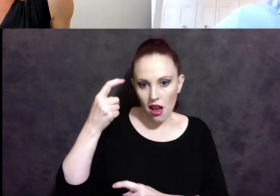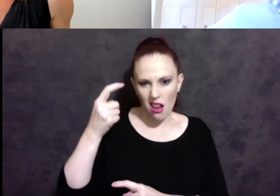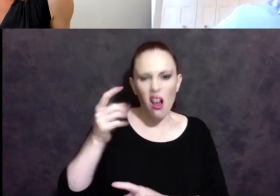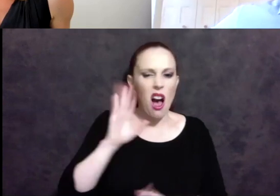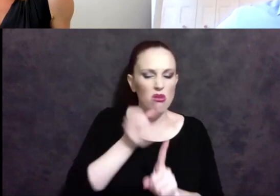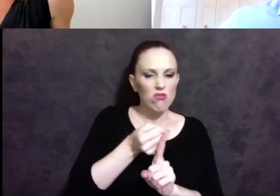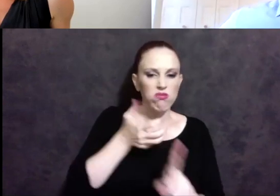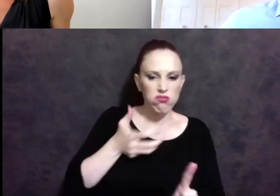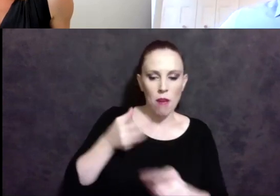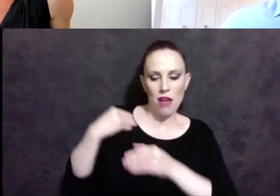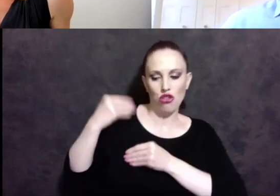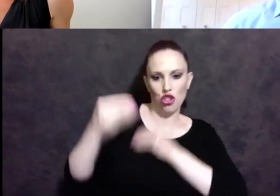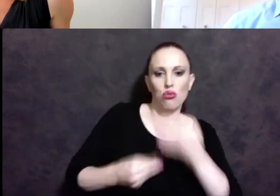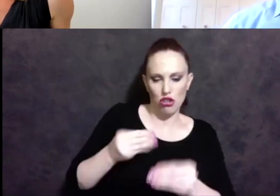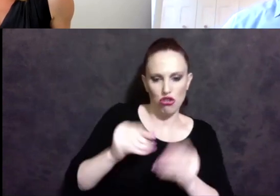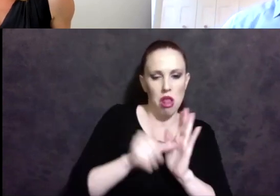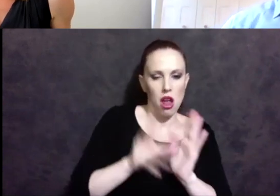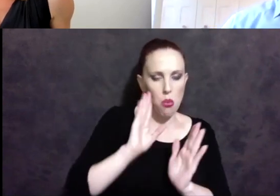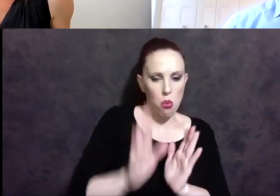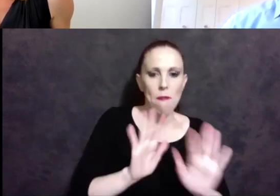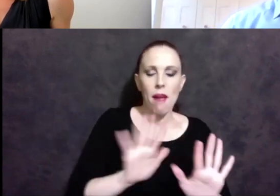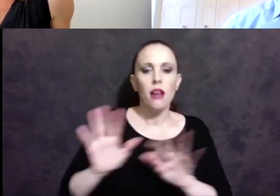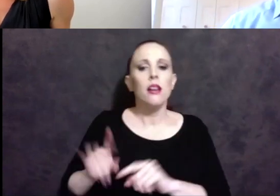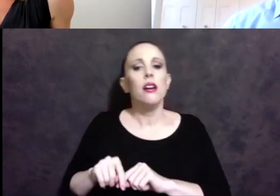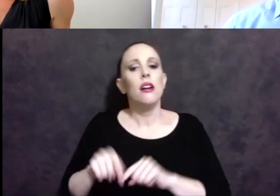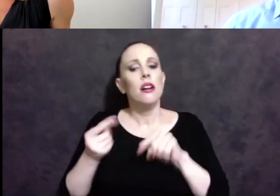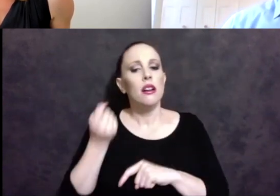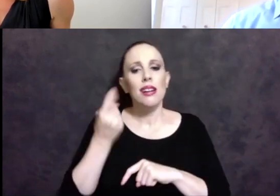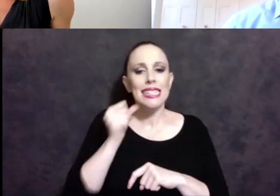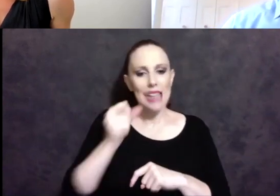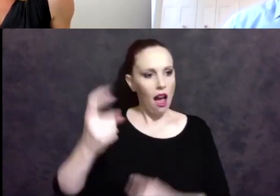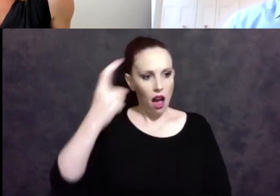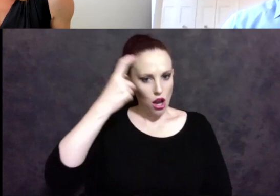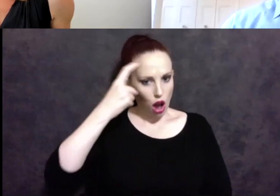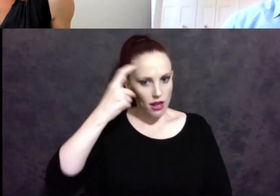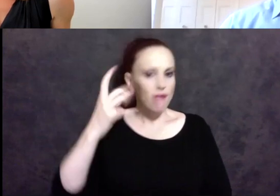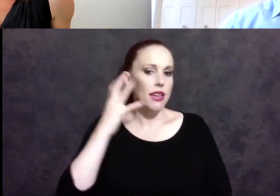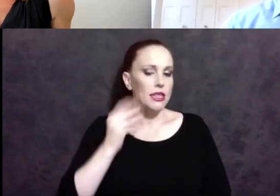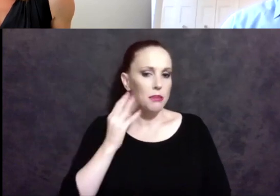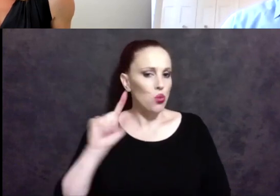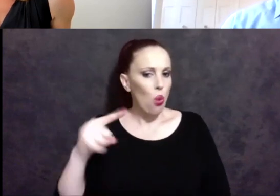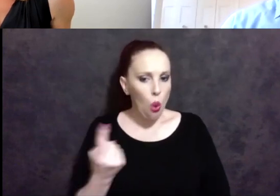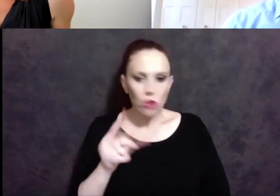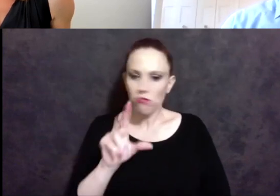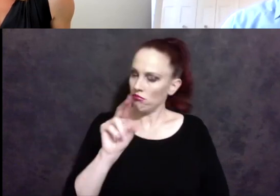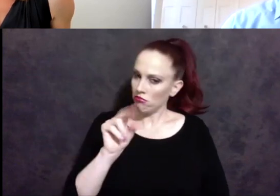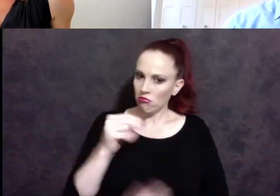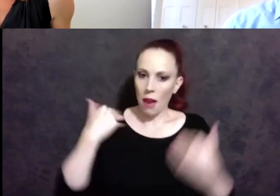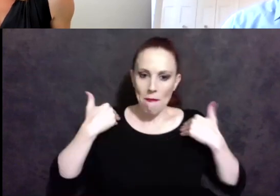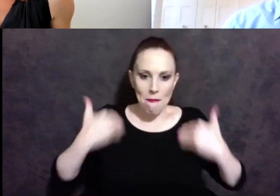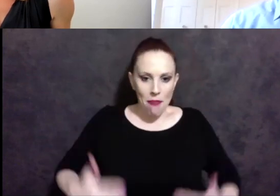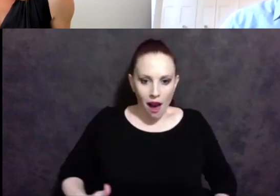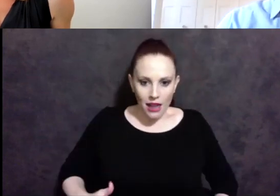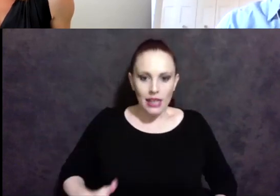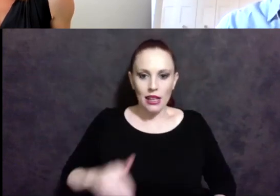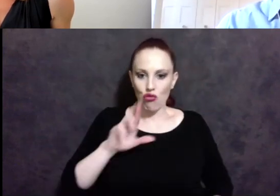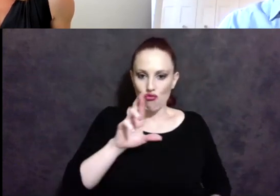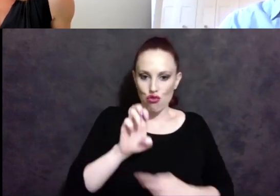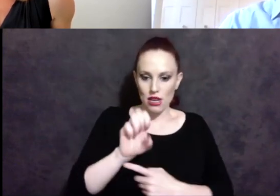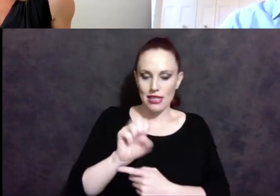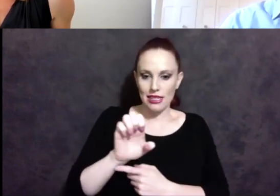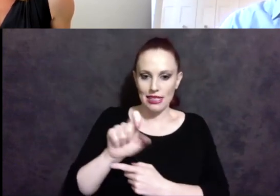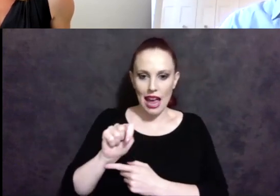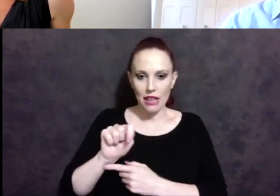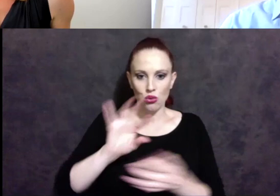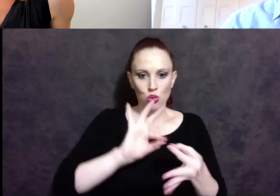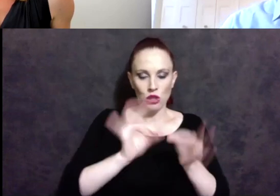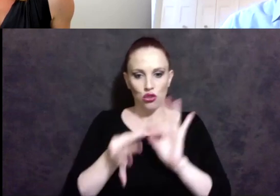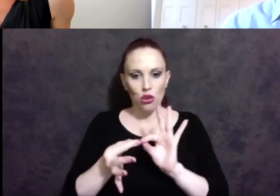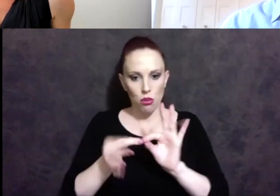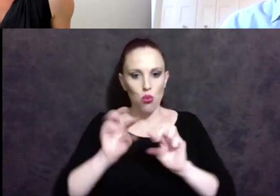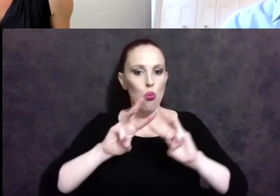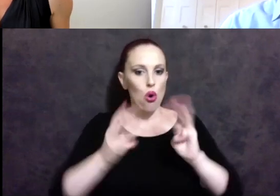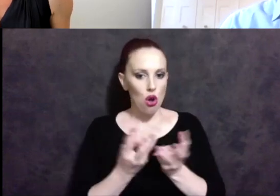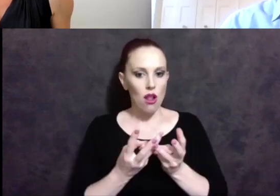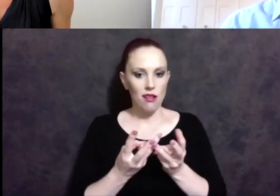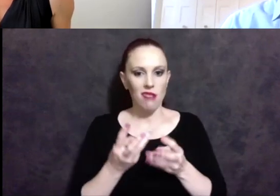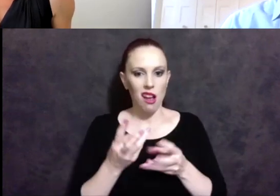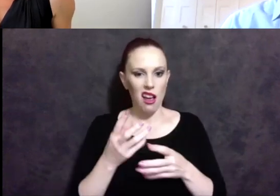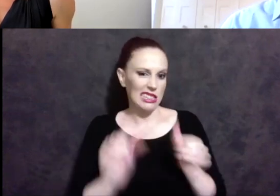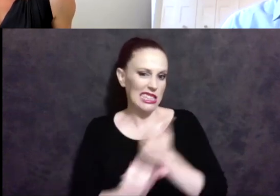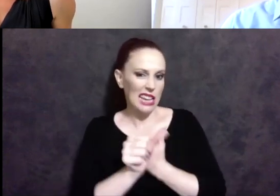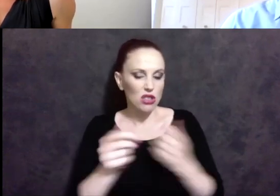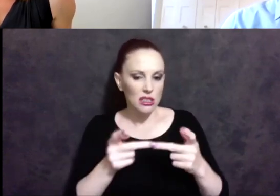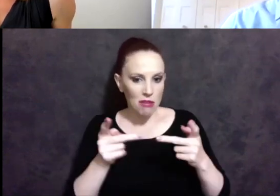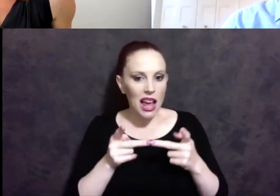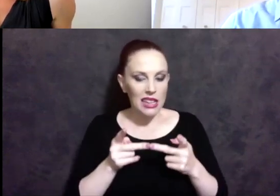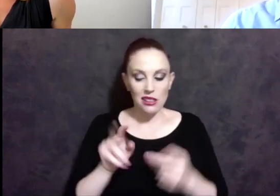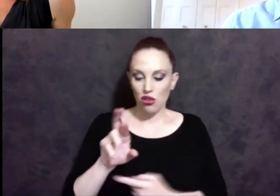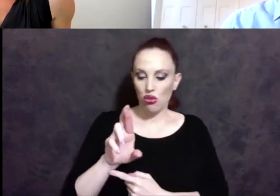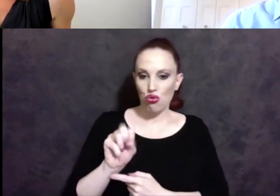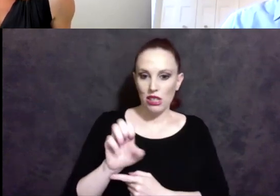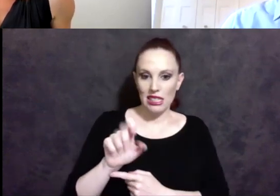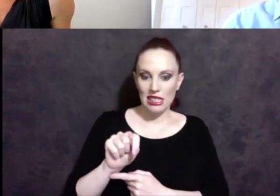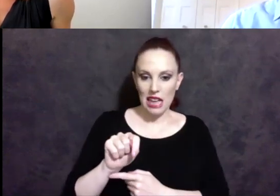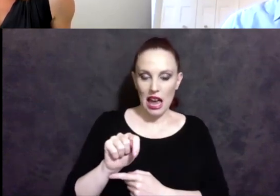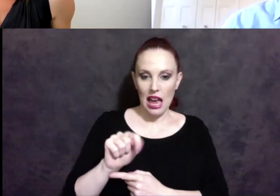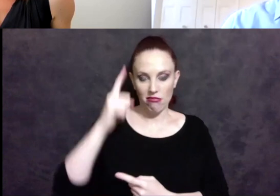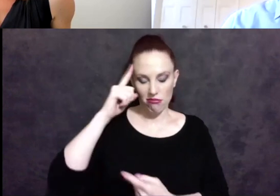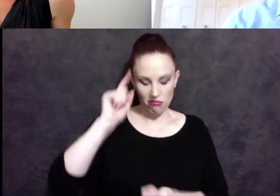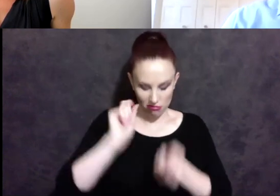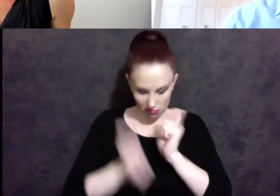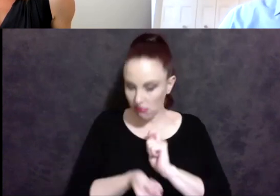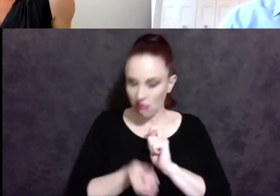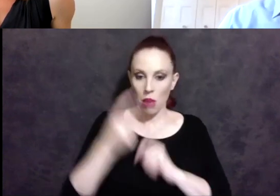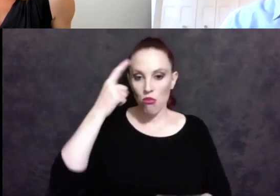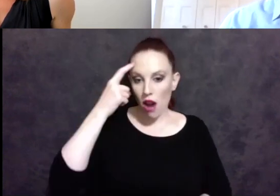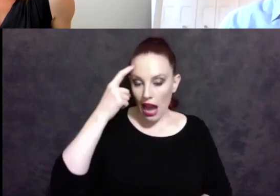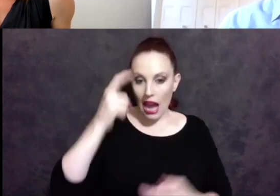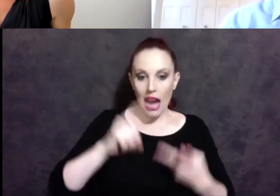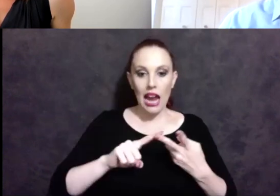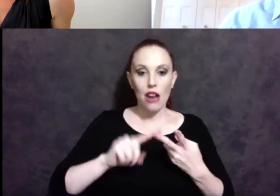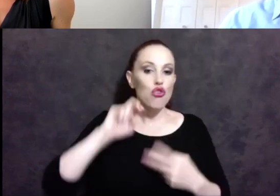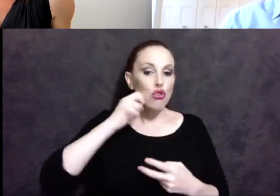trauma. Trauma causes a reset in your brain, nervous system and also connective tissue.